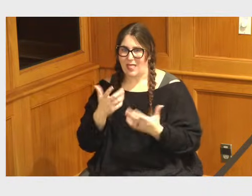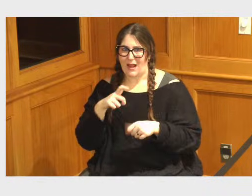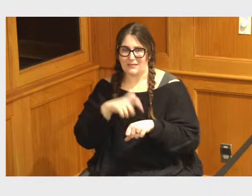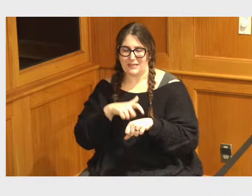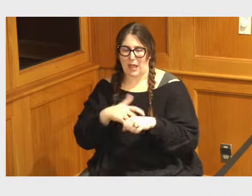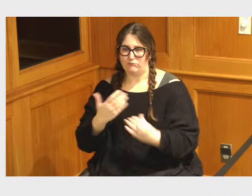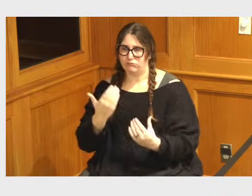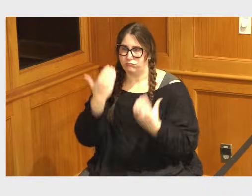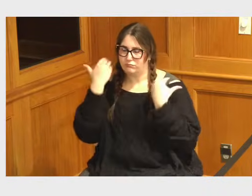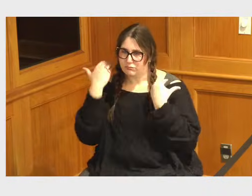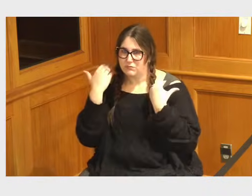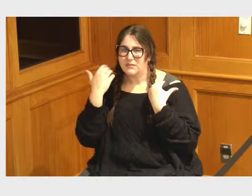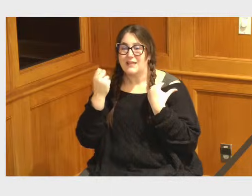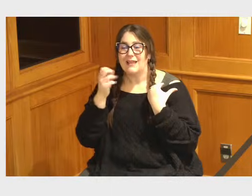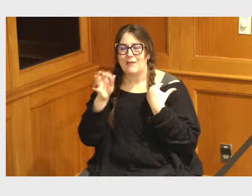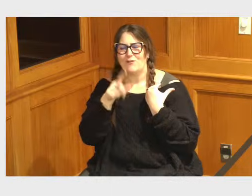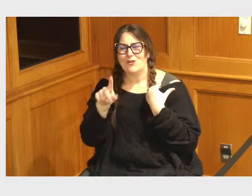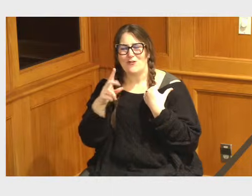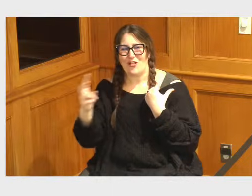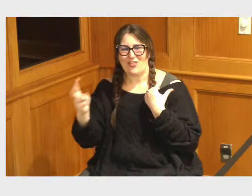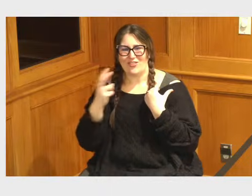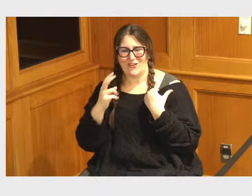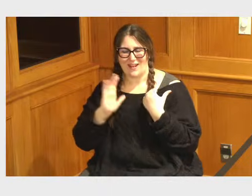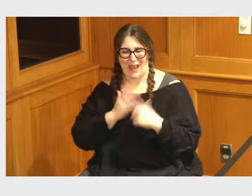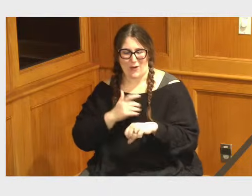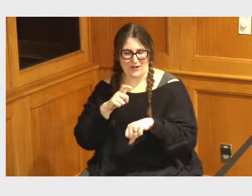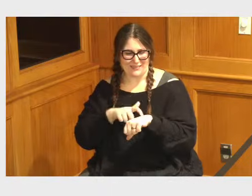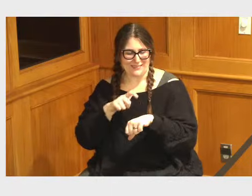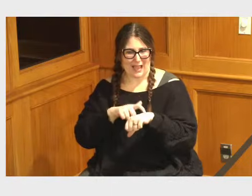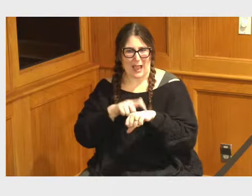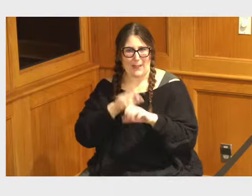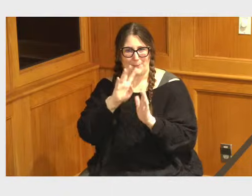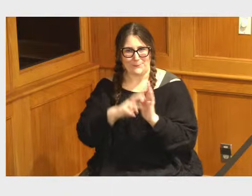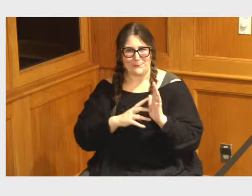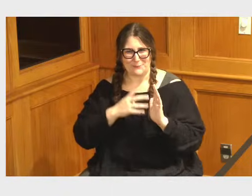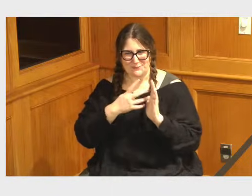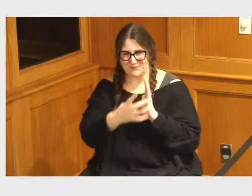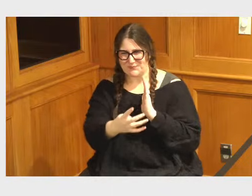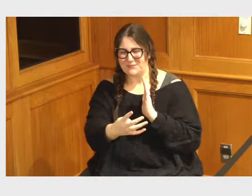if you were to like look at our like if we broke out our time sheets by sort of the projects we